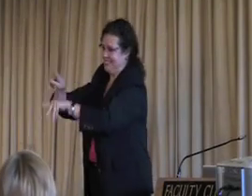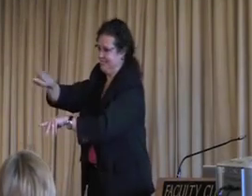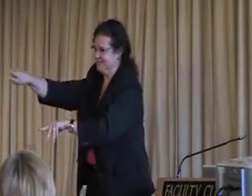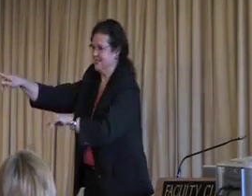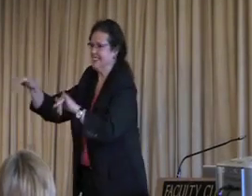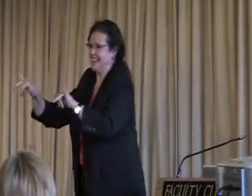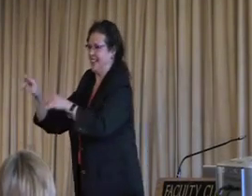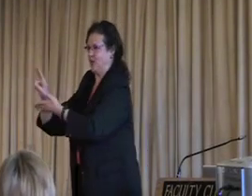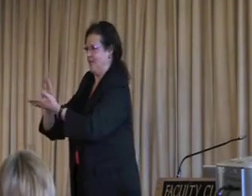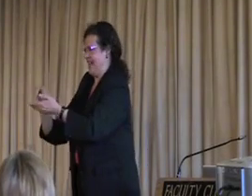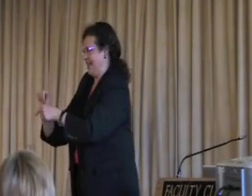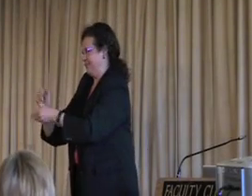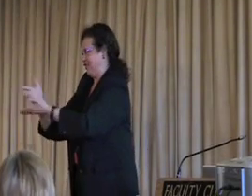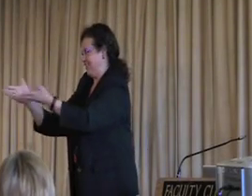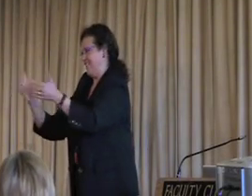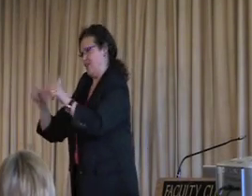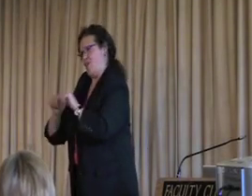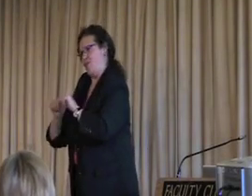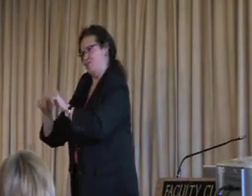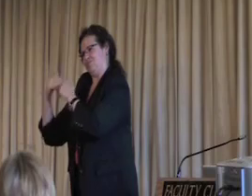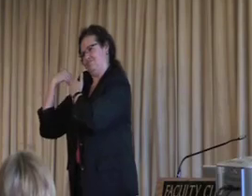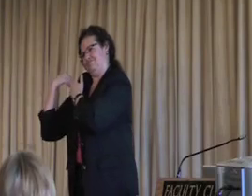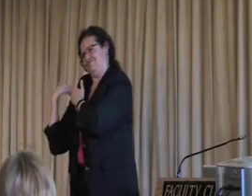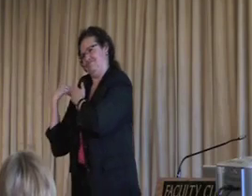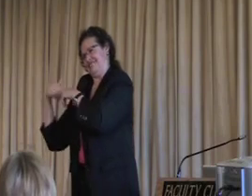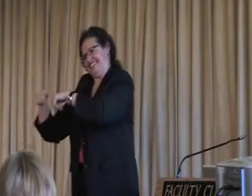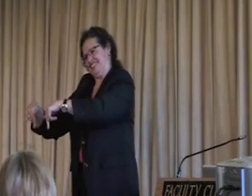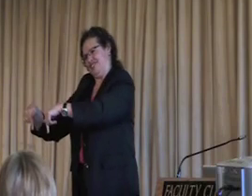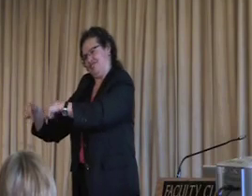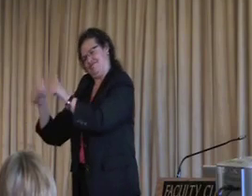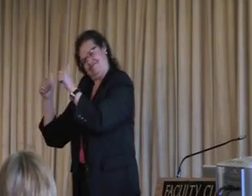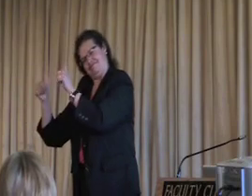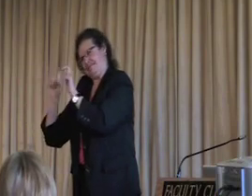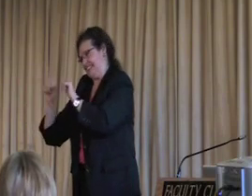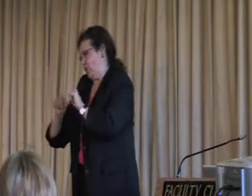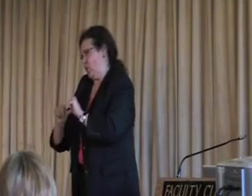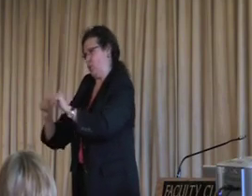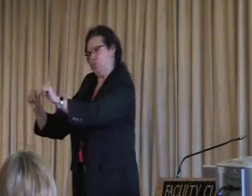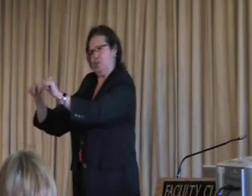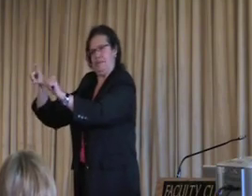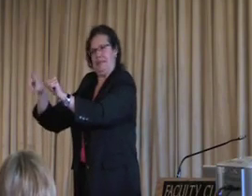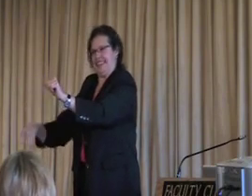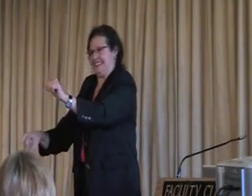continue. That's not in question at all, much the same as speaking about the delta in the